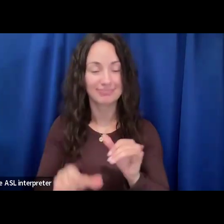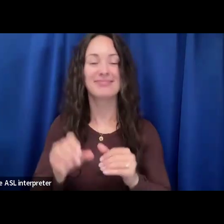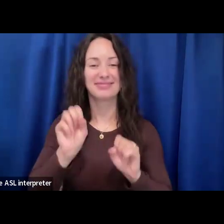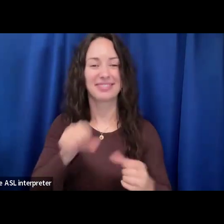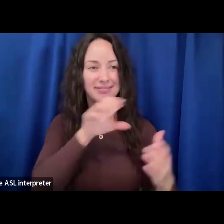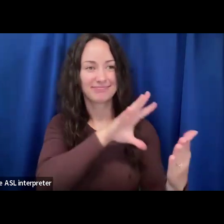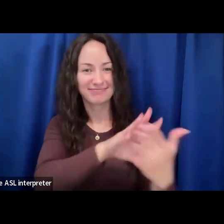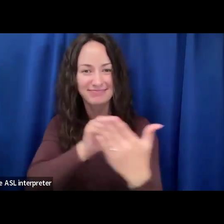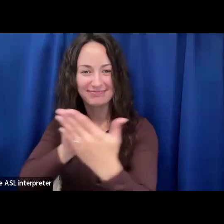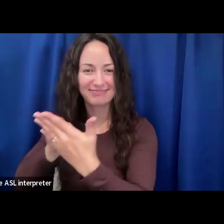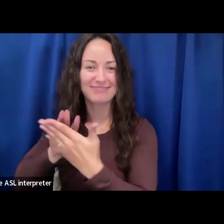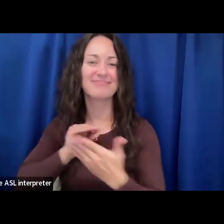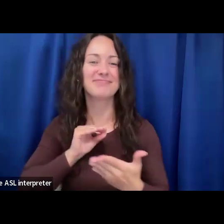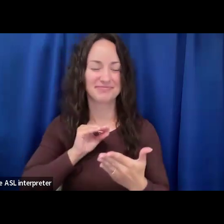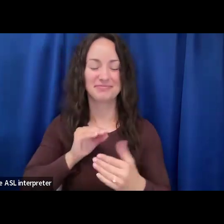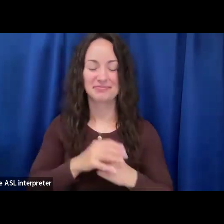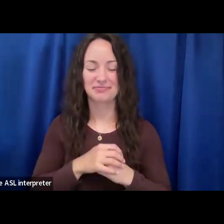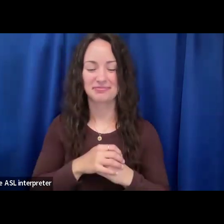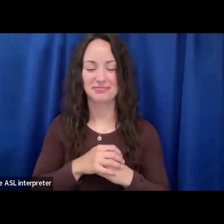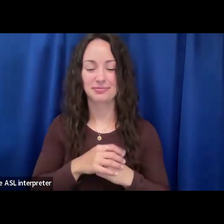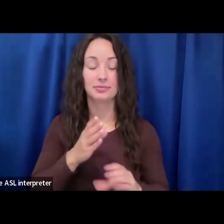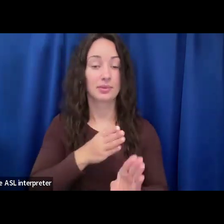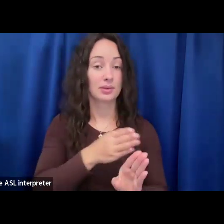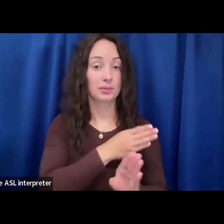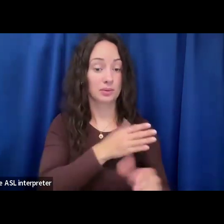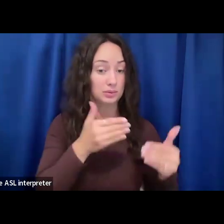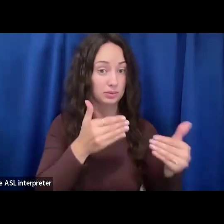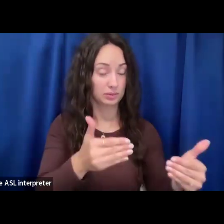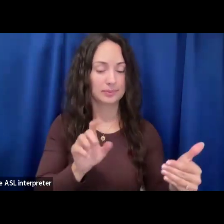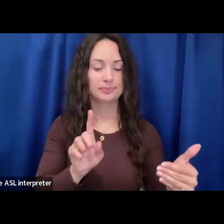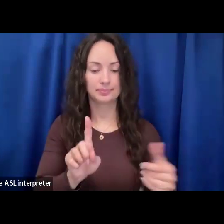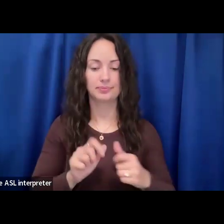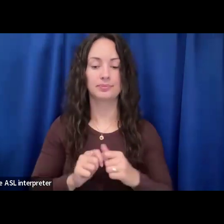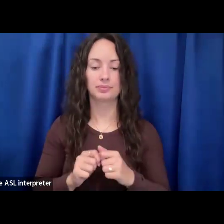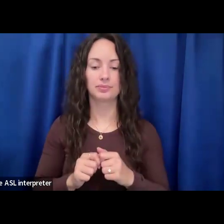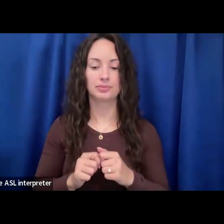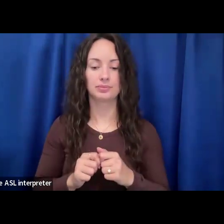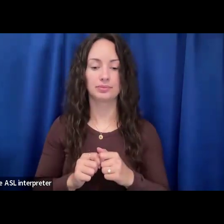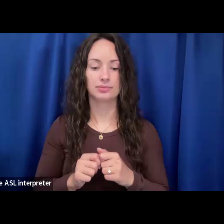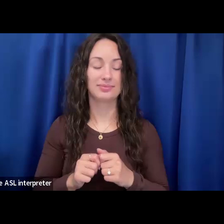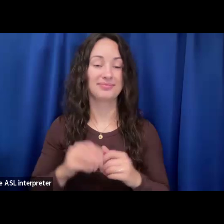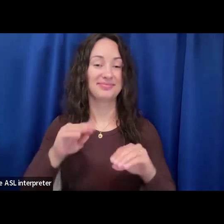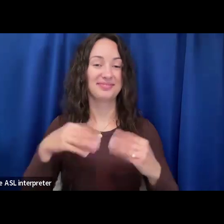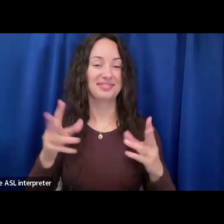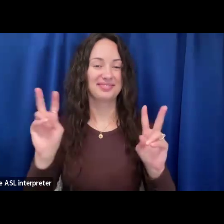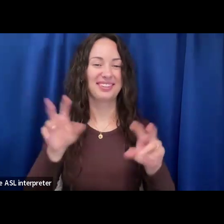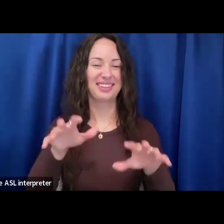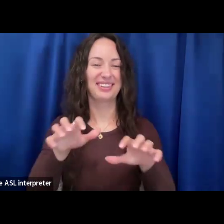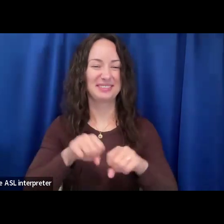Before we begin today's discussion let's start with a quick icebreaker. I do know that the